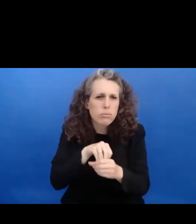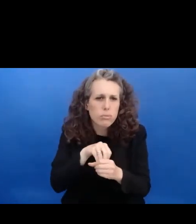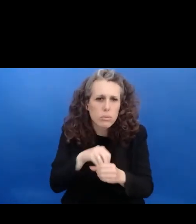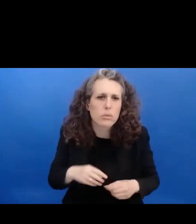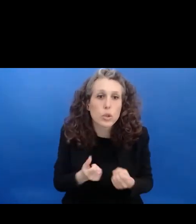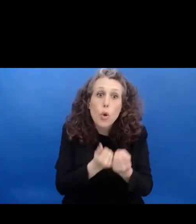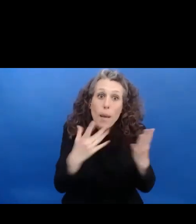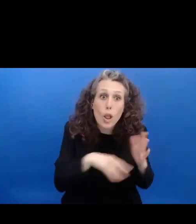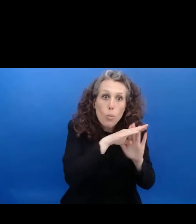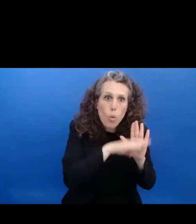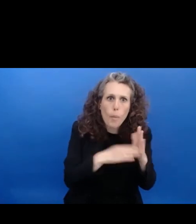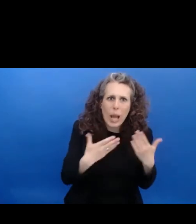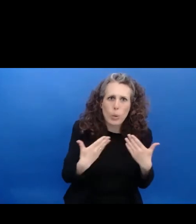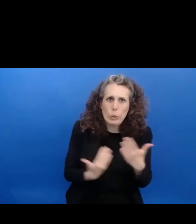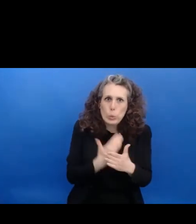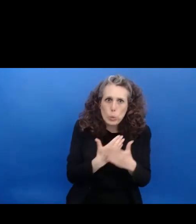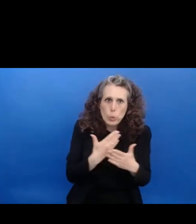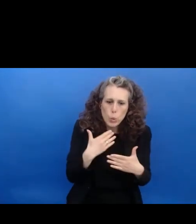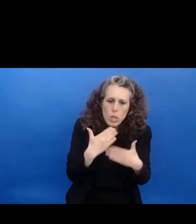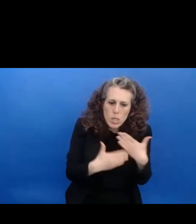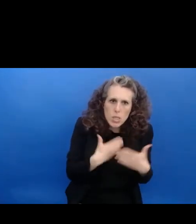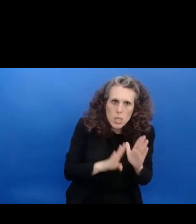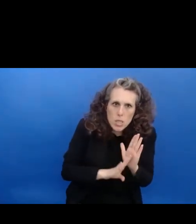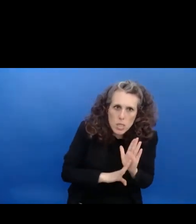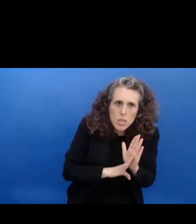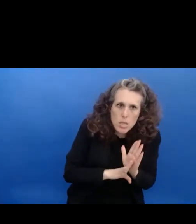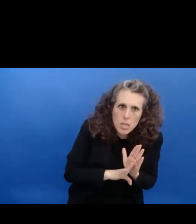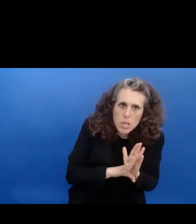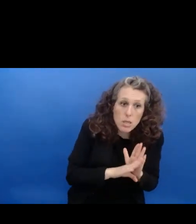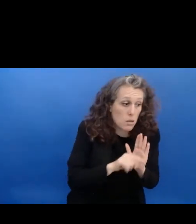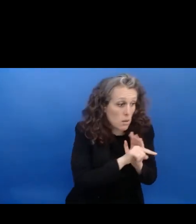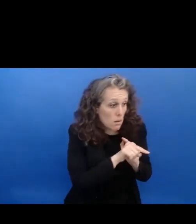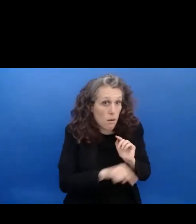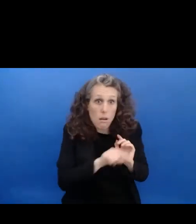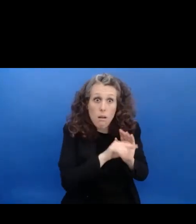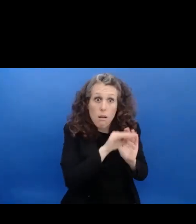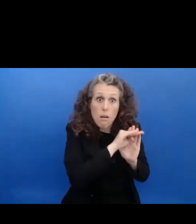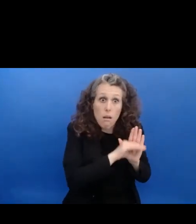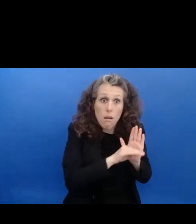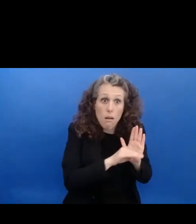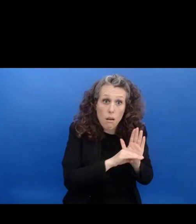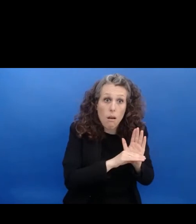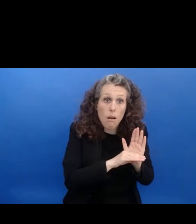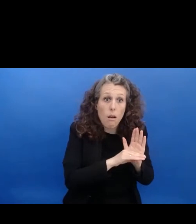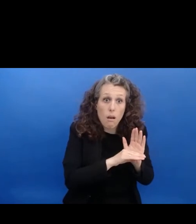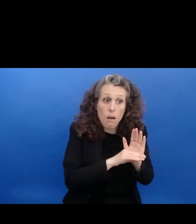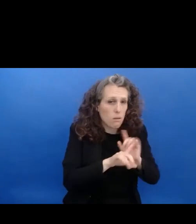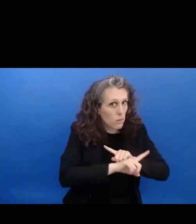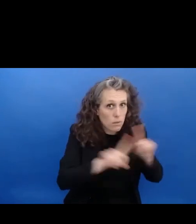these initiatives such initiatives should not pose additional barriers to the participation